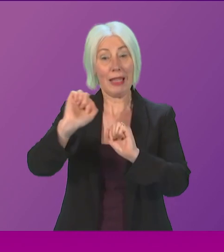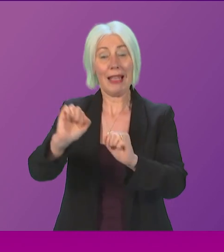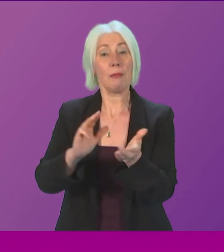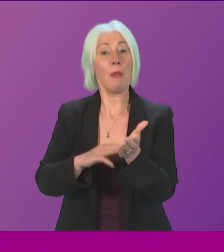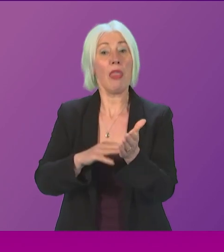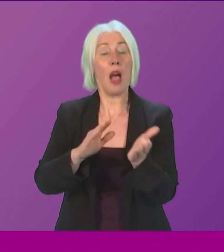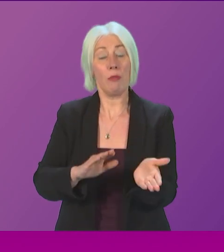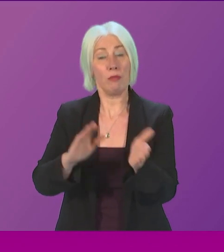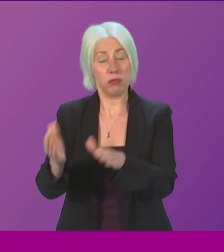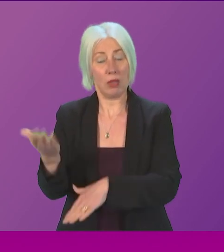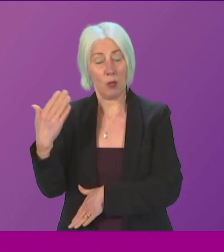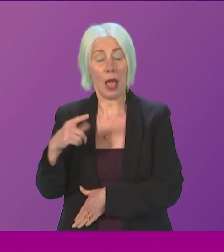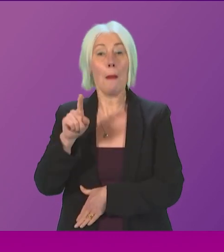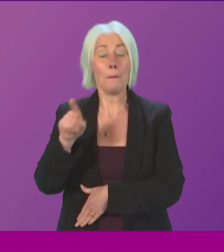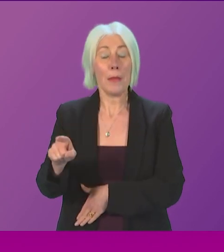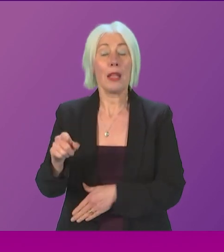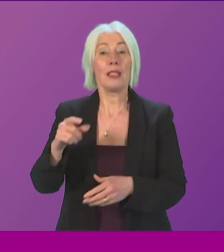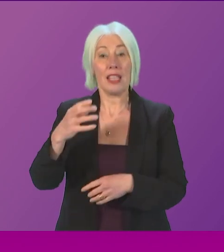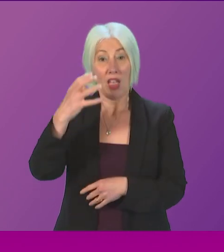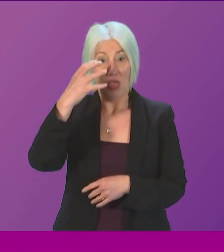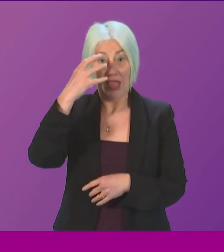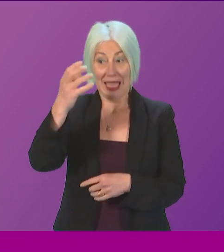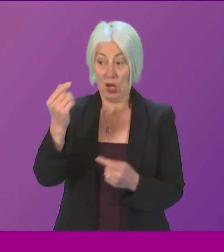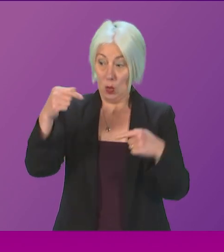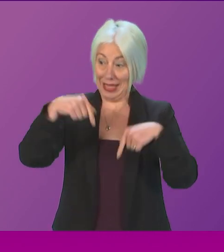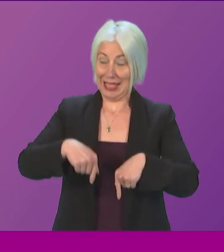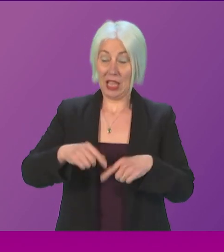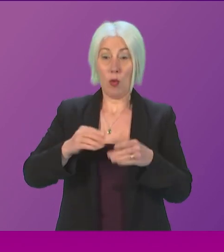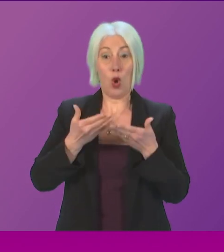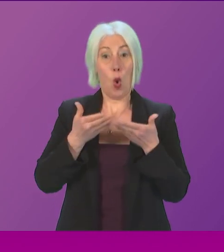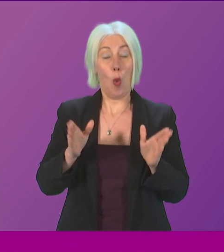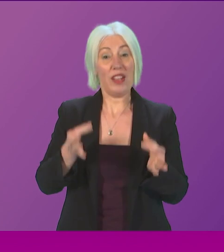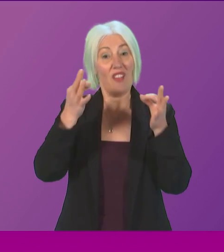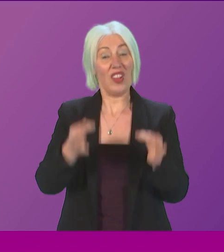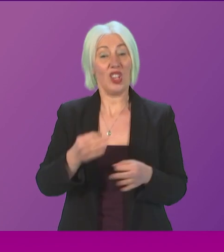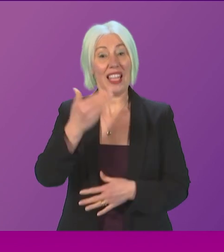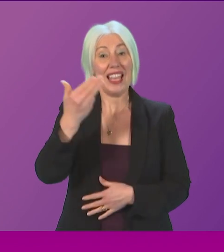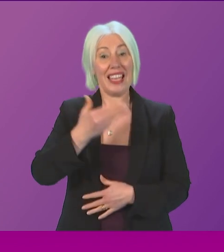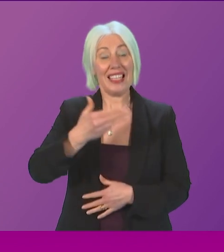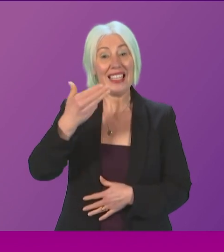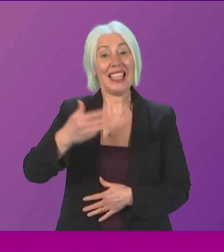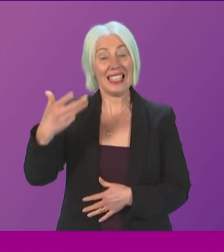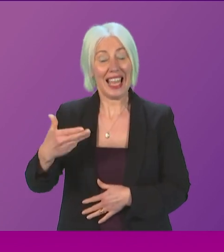He was present at our official opening in 1999, he joined us for our anniversary celebrations